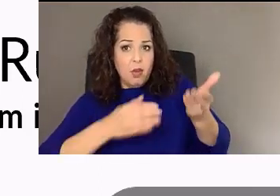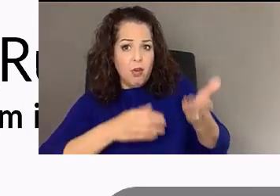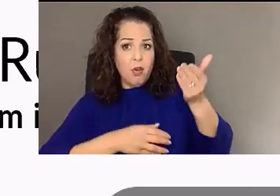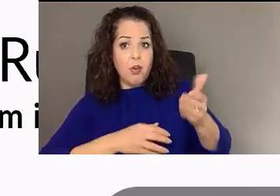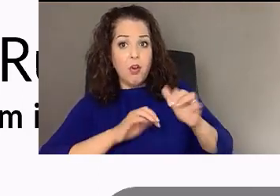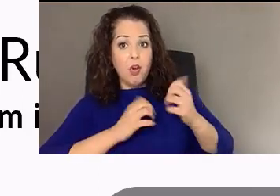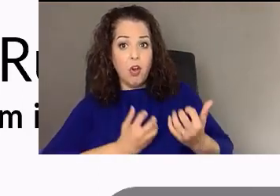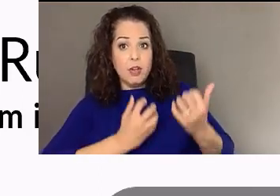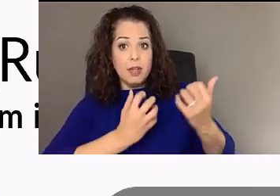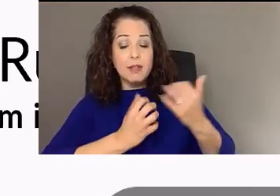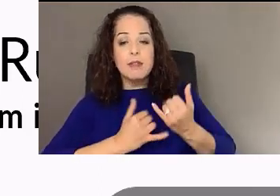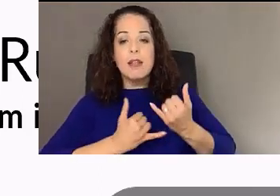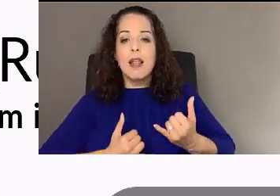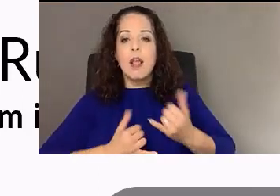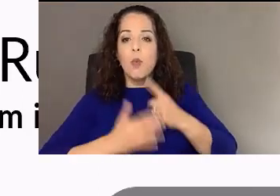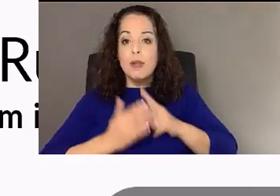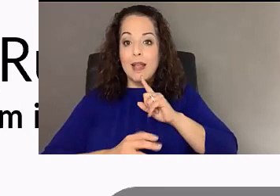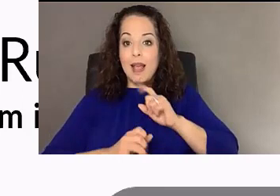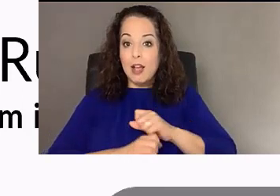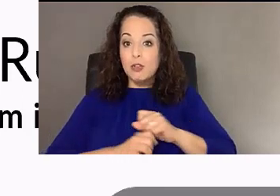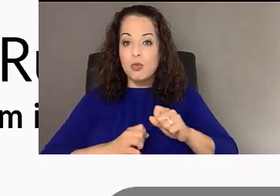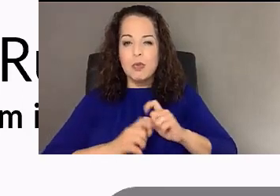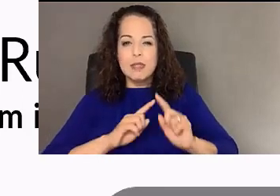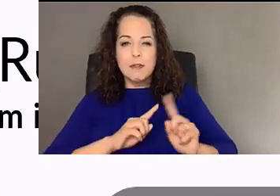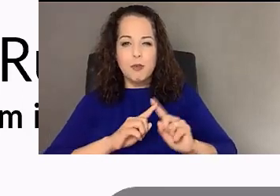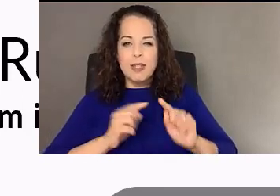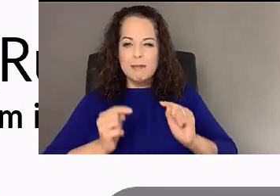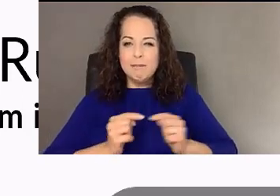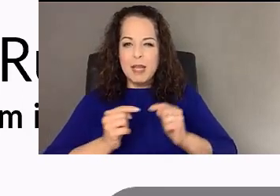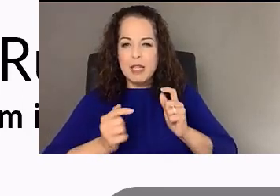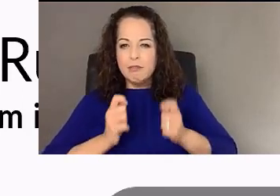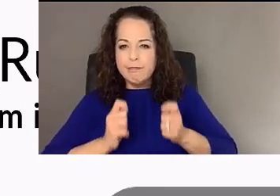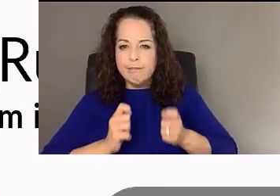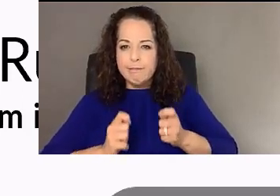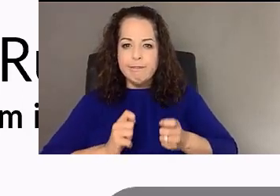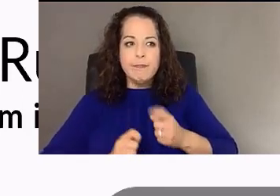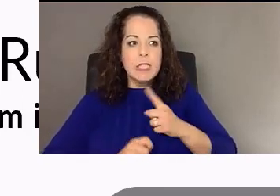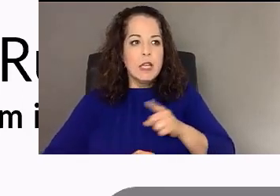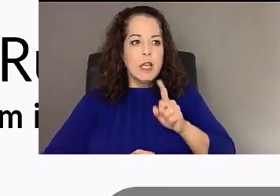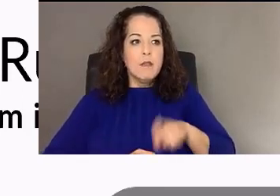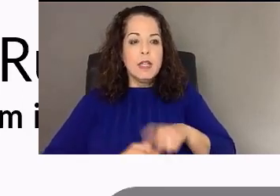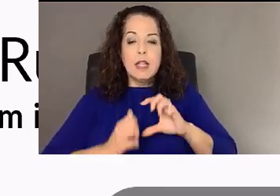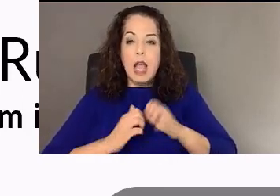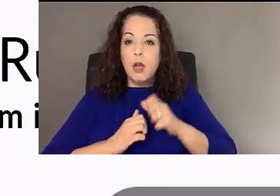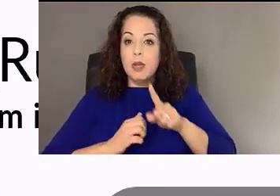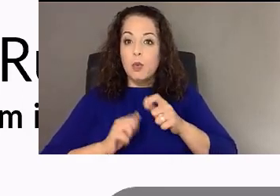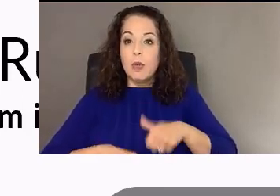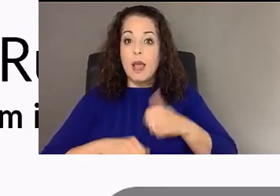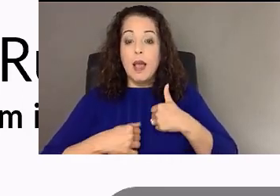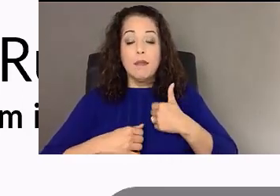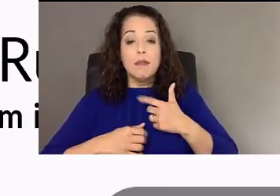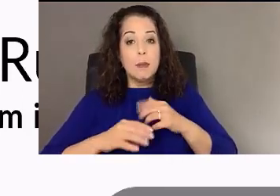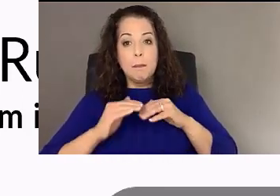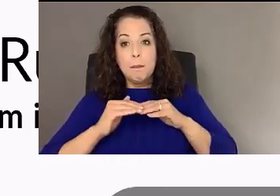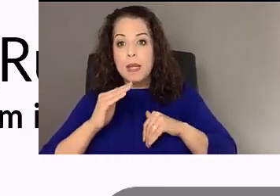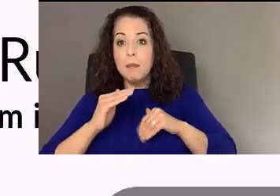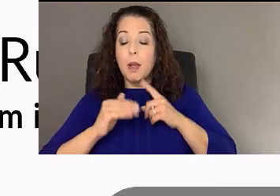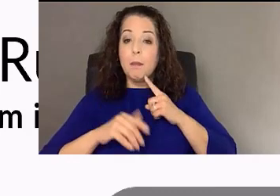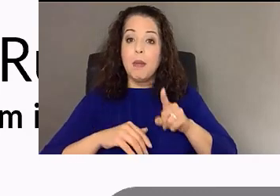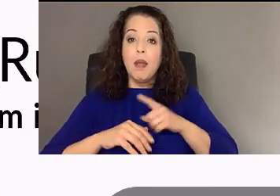what the actual pain points are, how can we get the minimum viable product, so the first iteration of our product, out there?